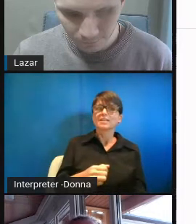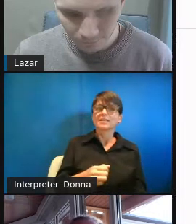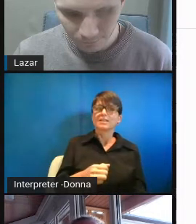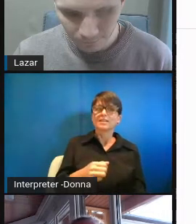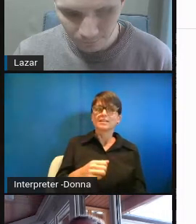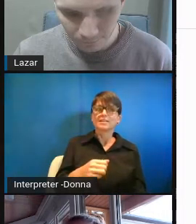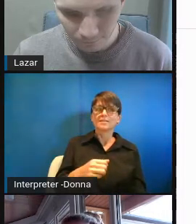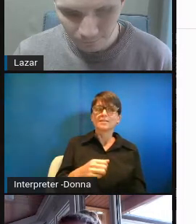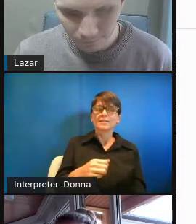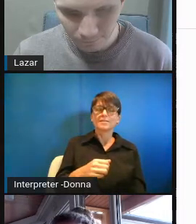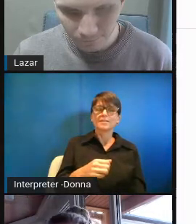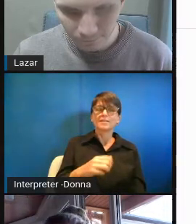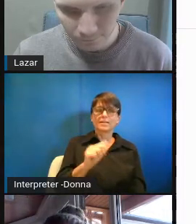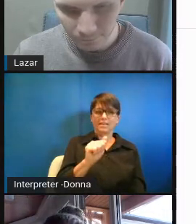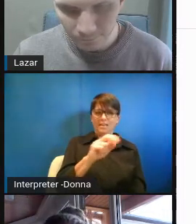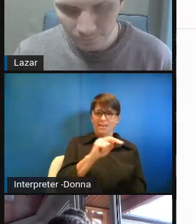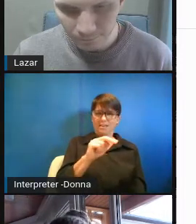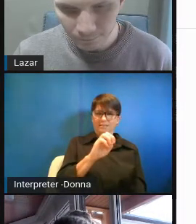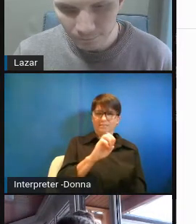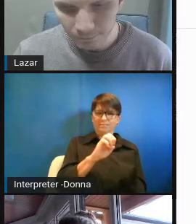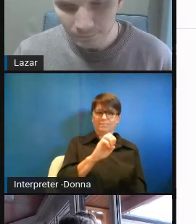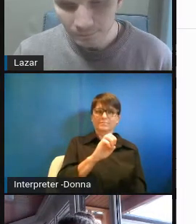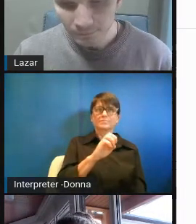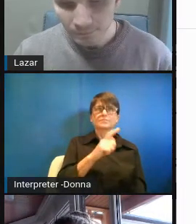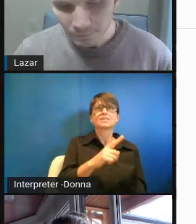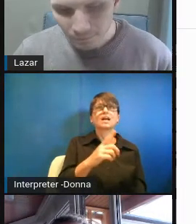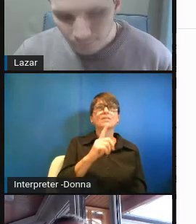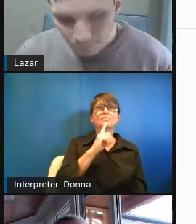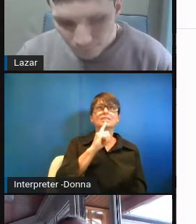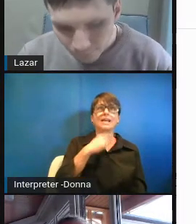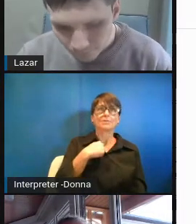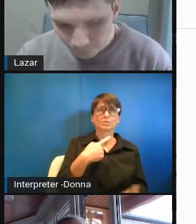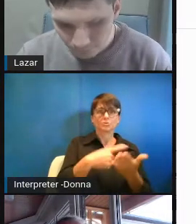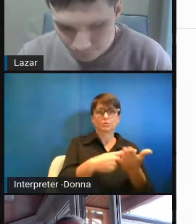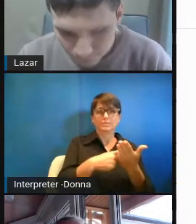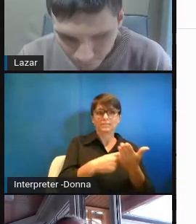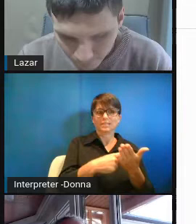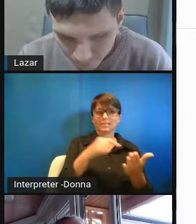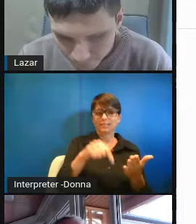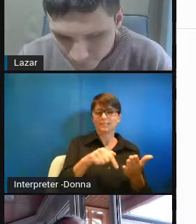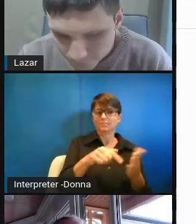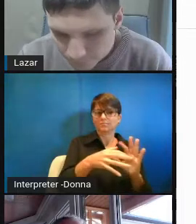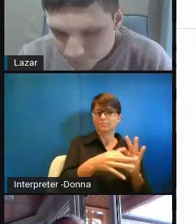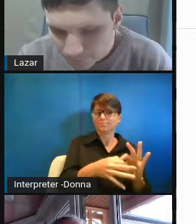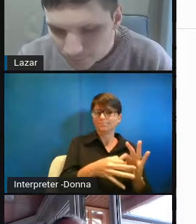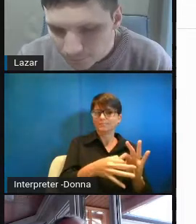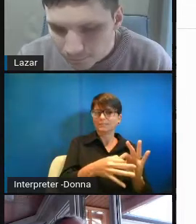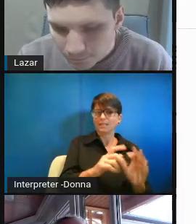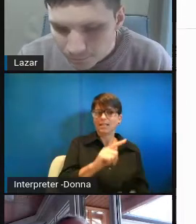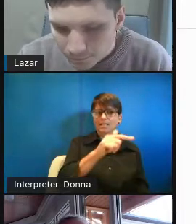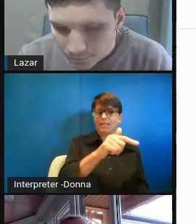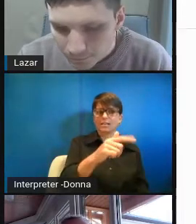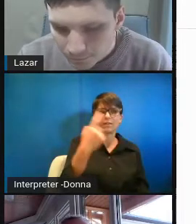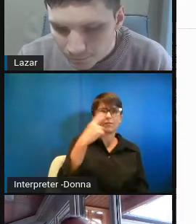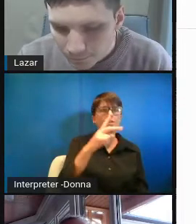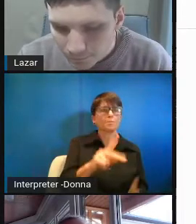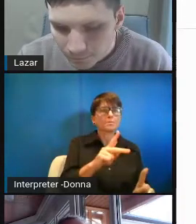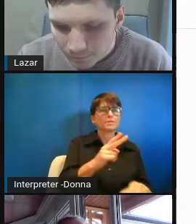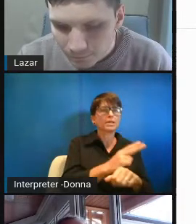in this site in general at a later stage because for the people who use keyboard navigation,